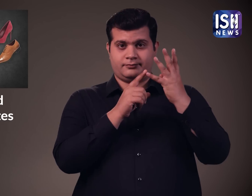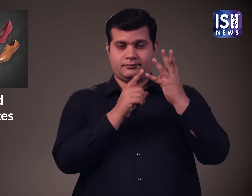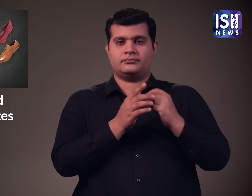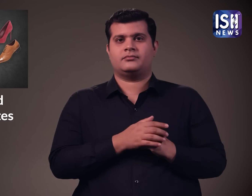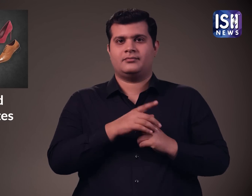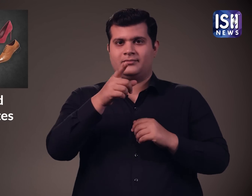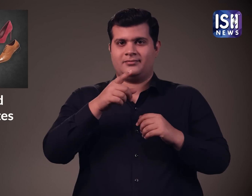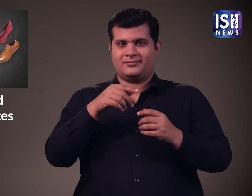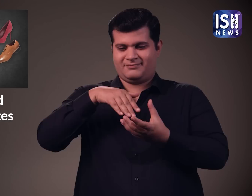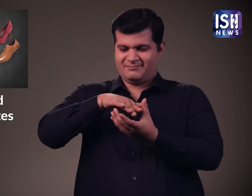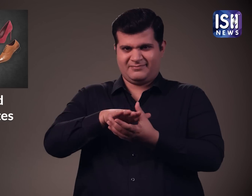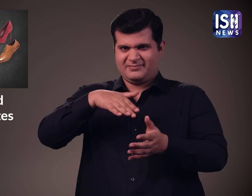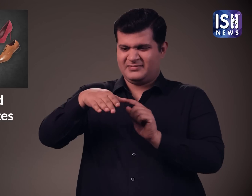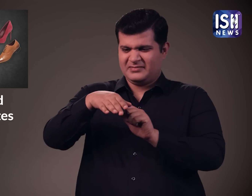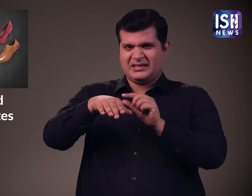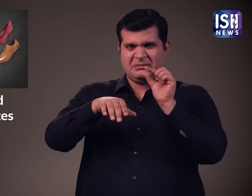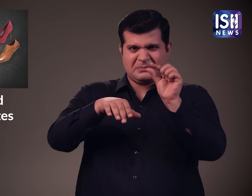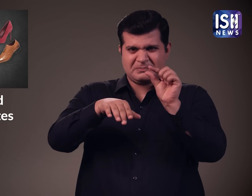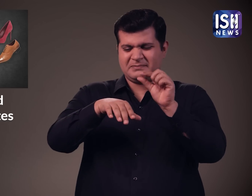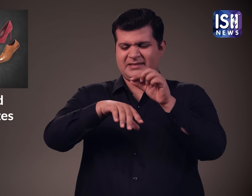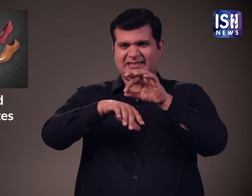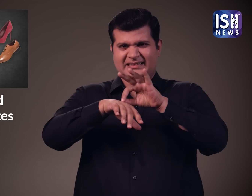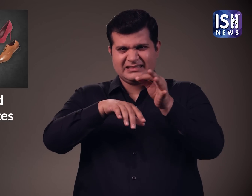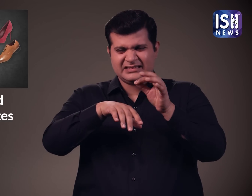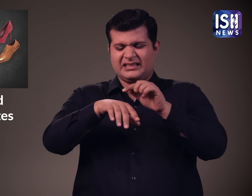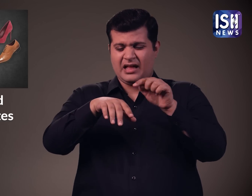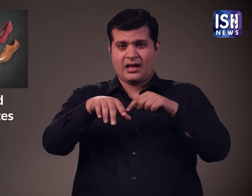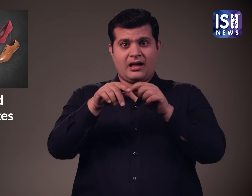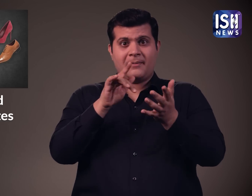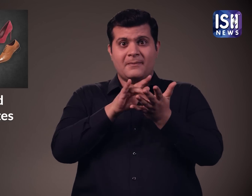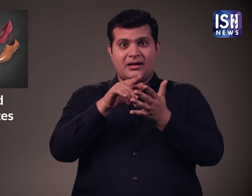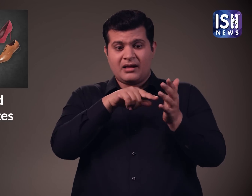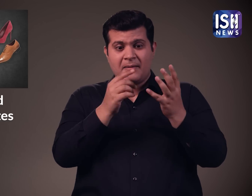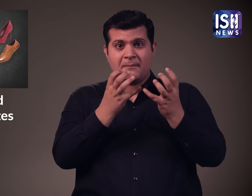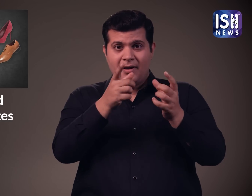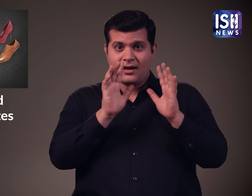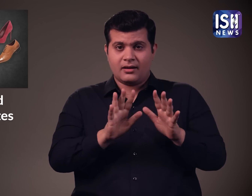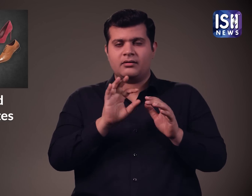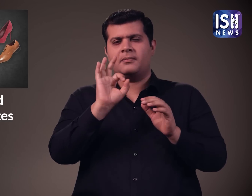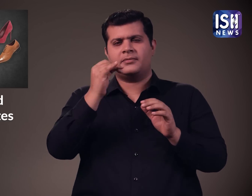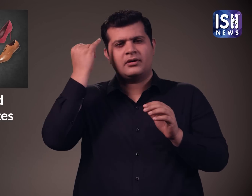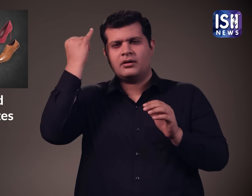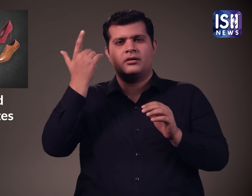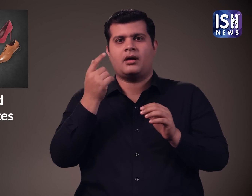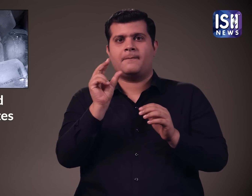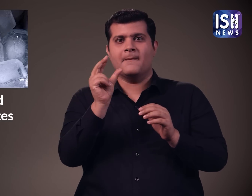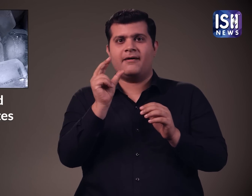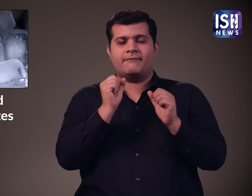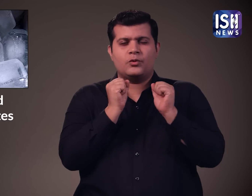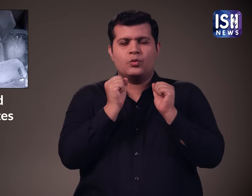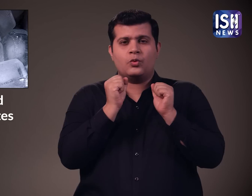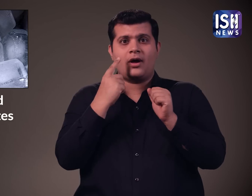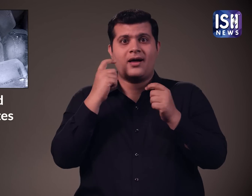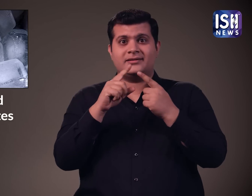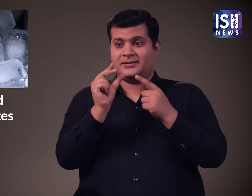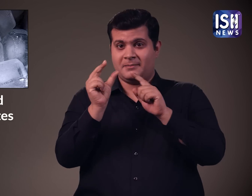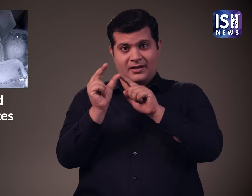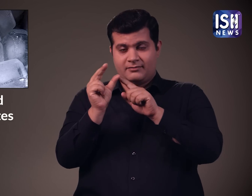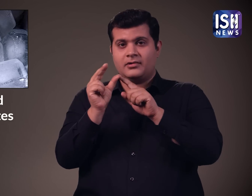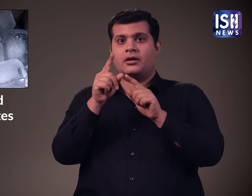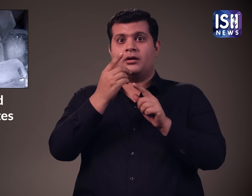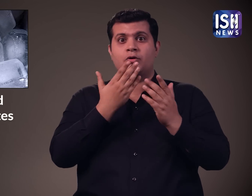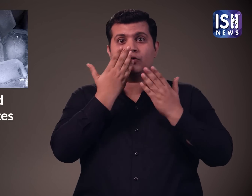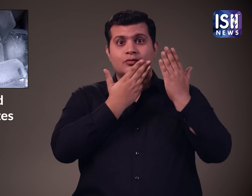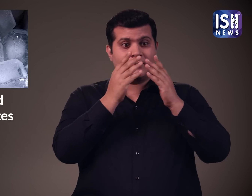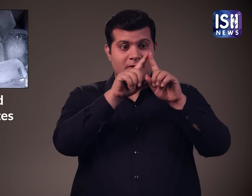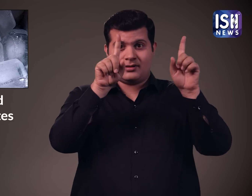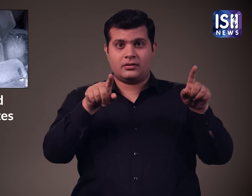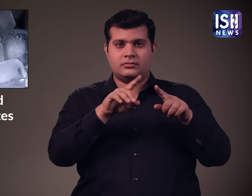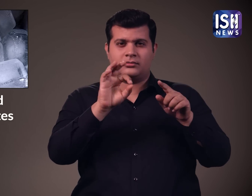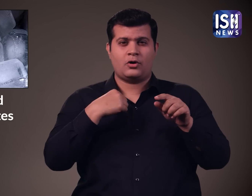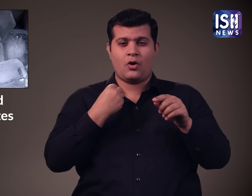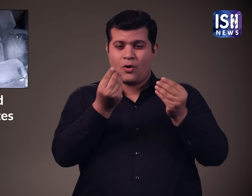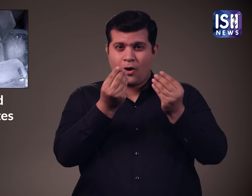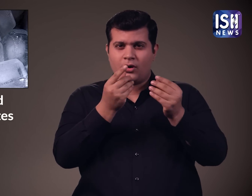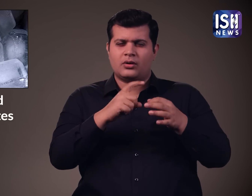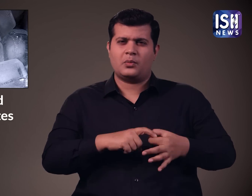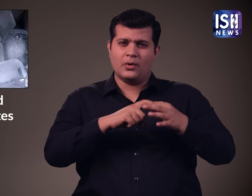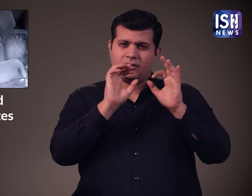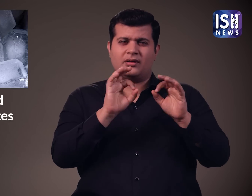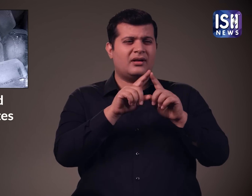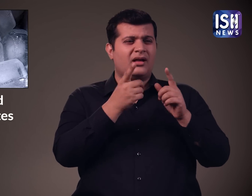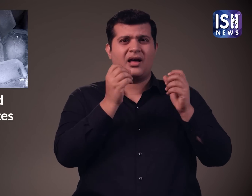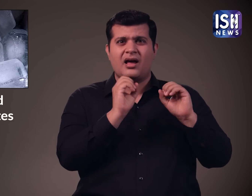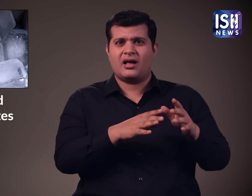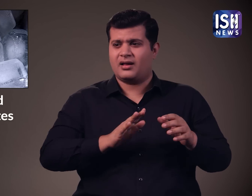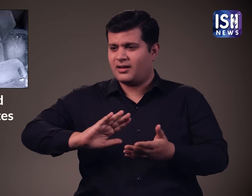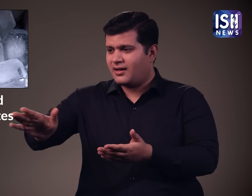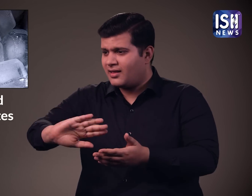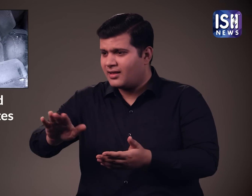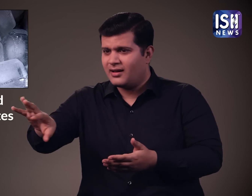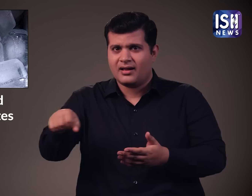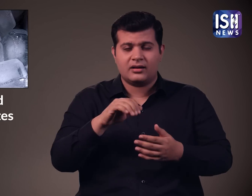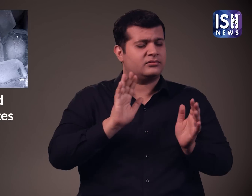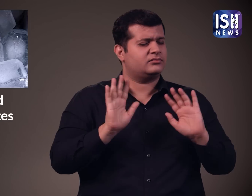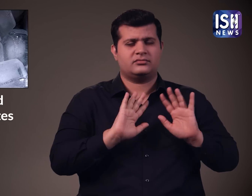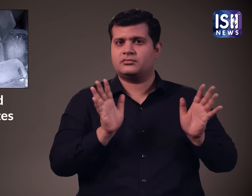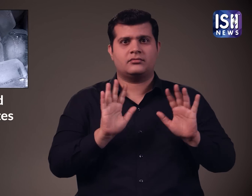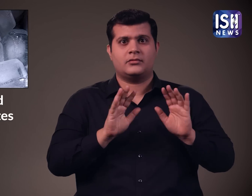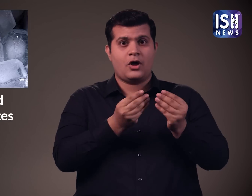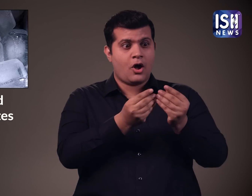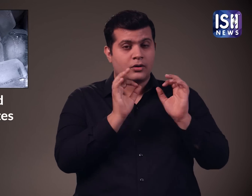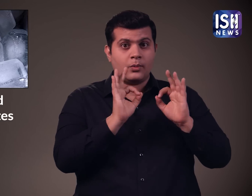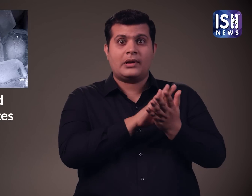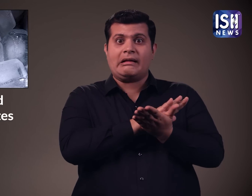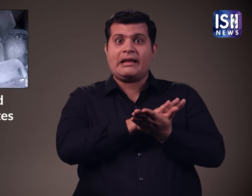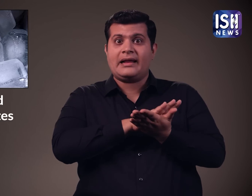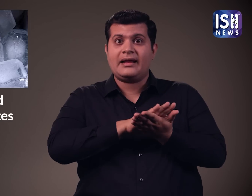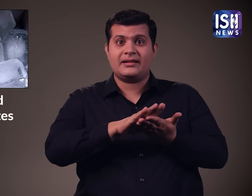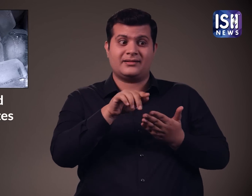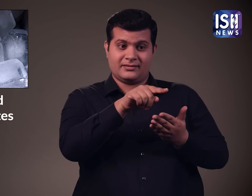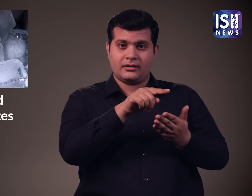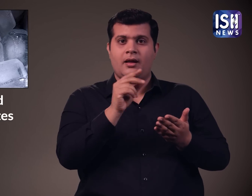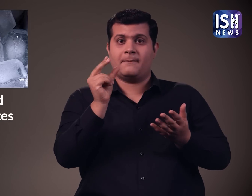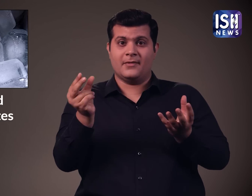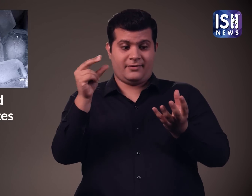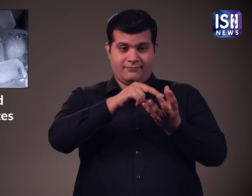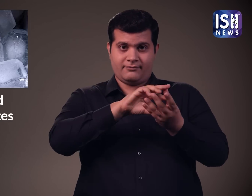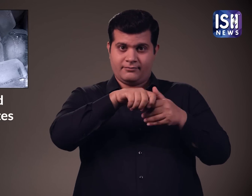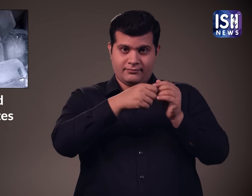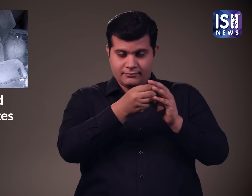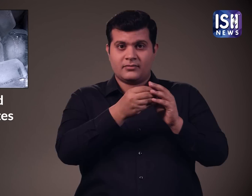4. You can wrap some ice cubes in a clean cloth. Do not use adirty cloth.